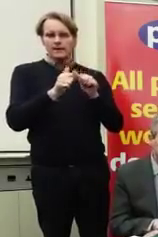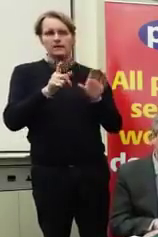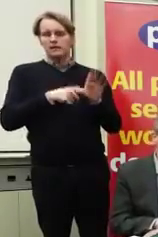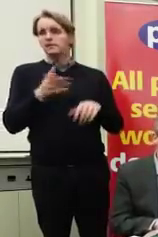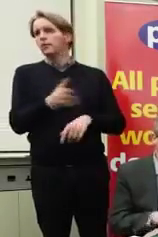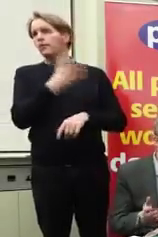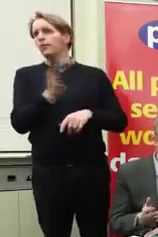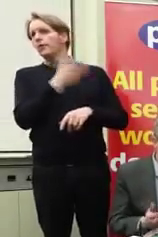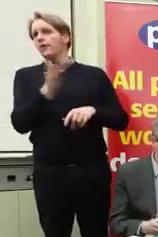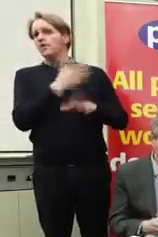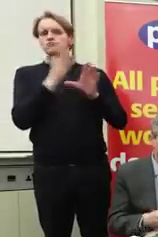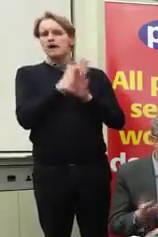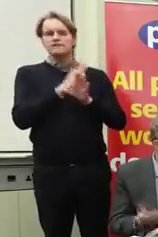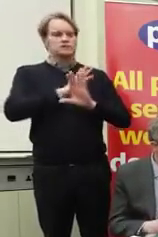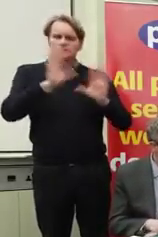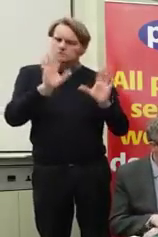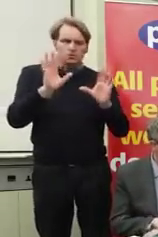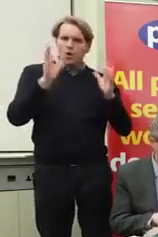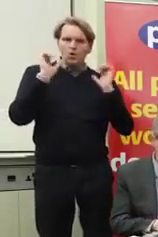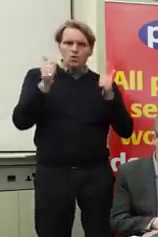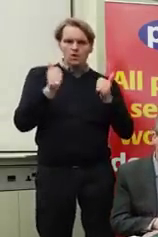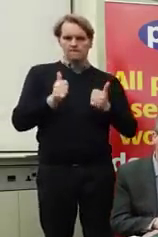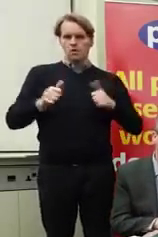been in the interest of British people and for the services that they receive